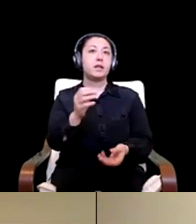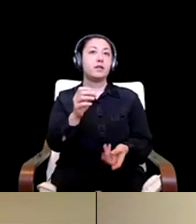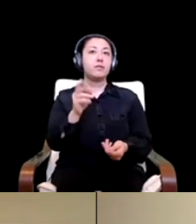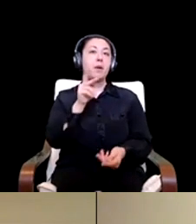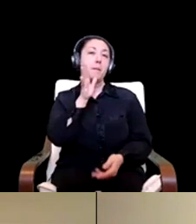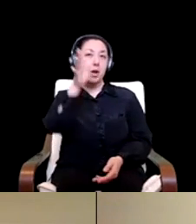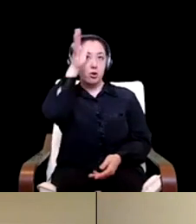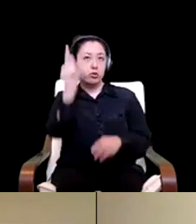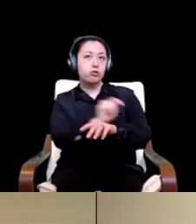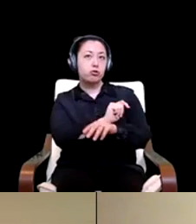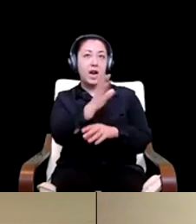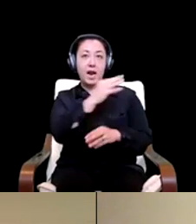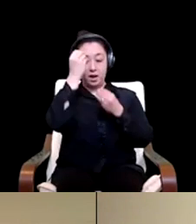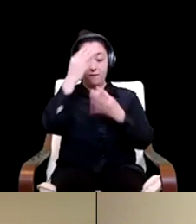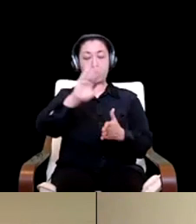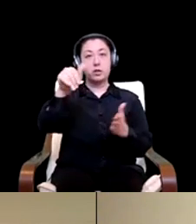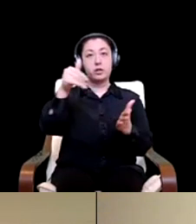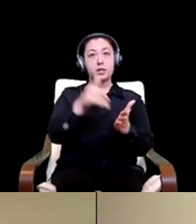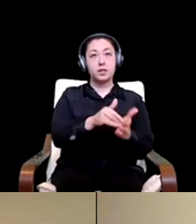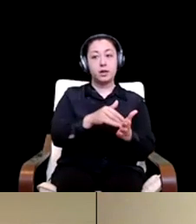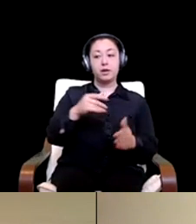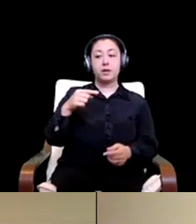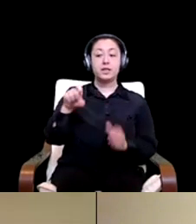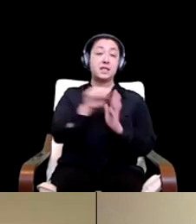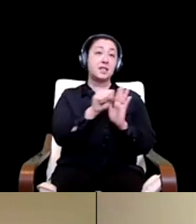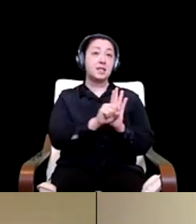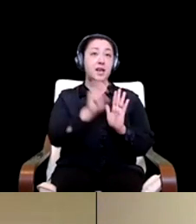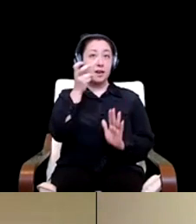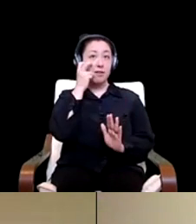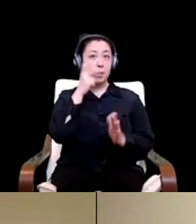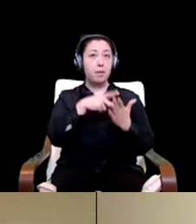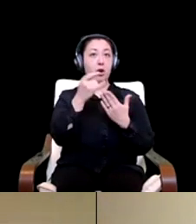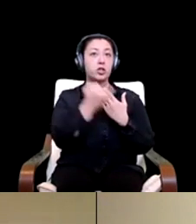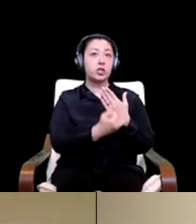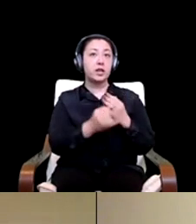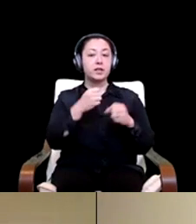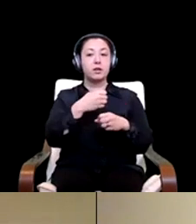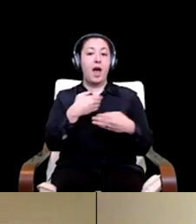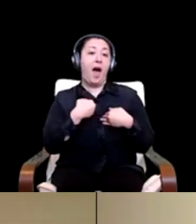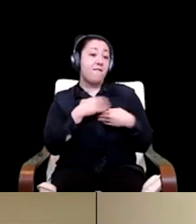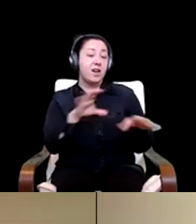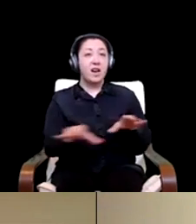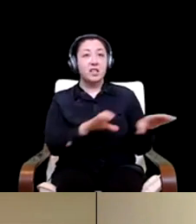Deafblind projects conduct activities to increase early identification and referral.